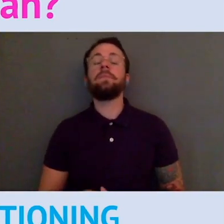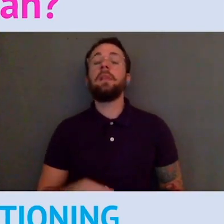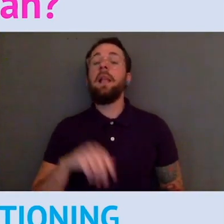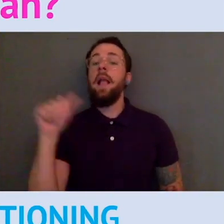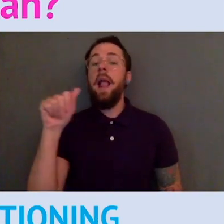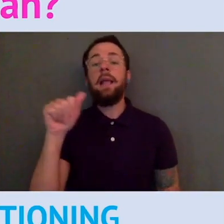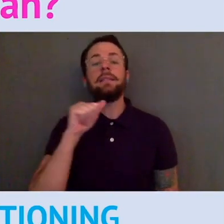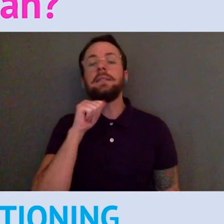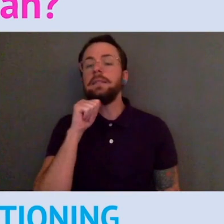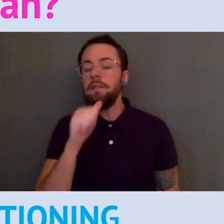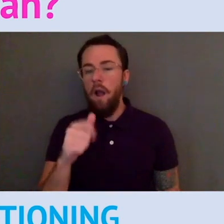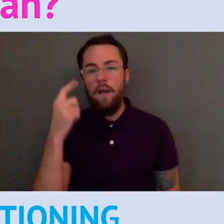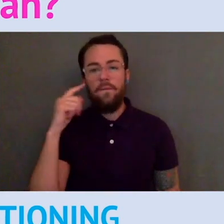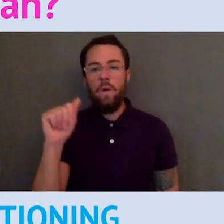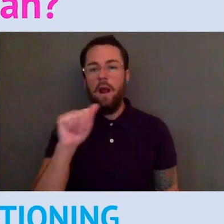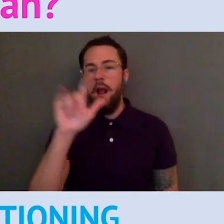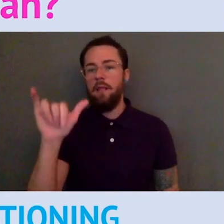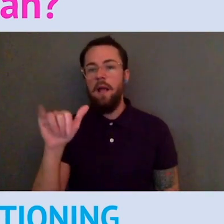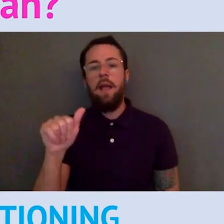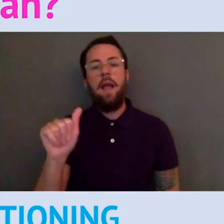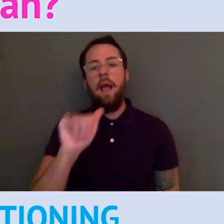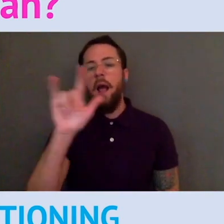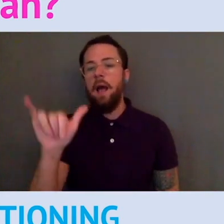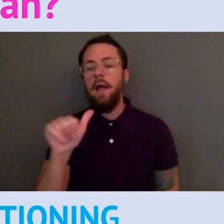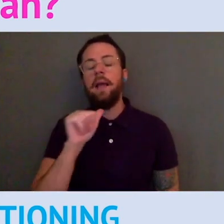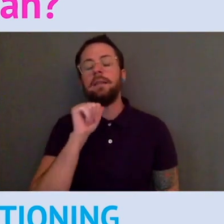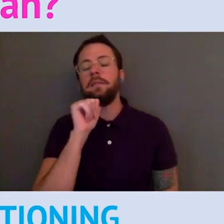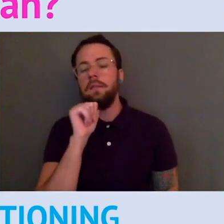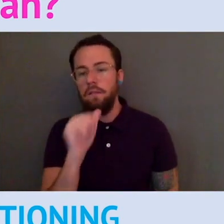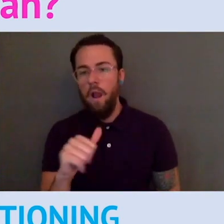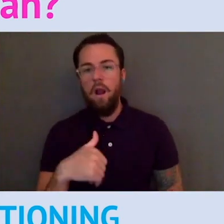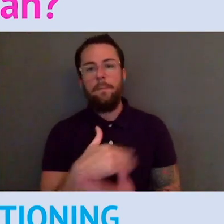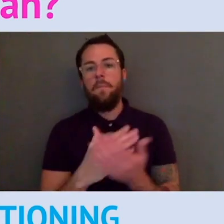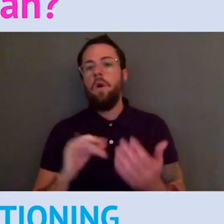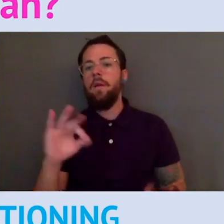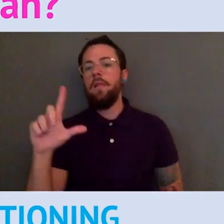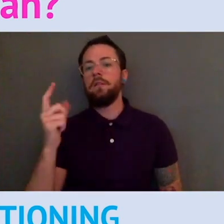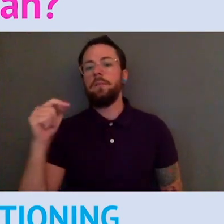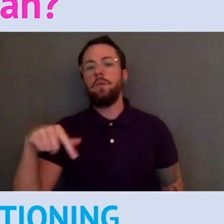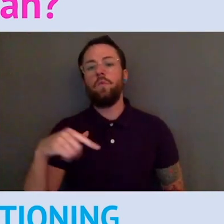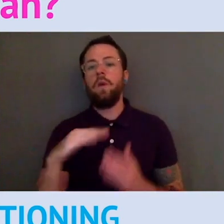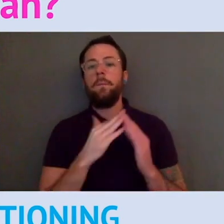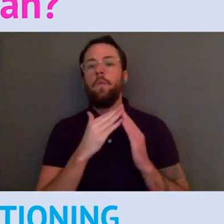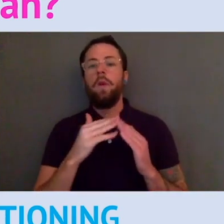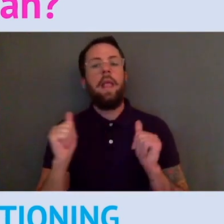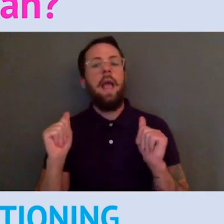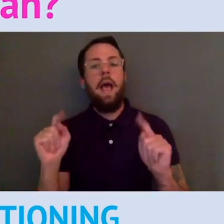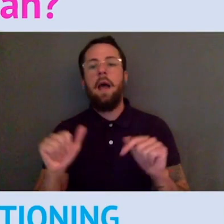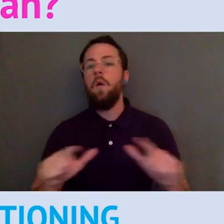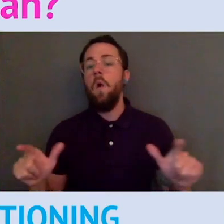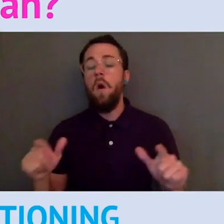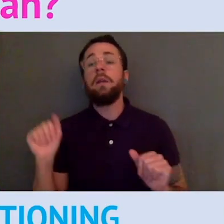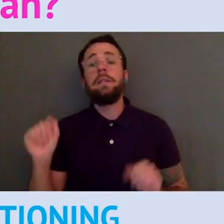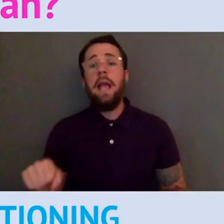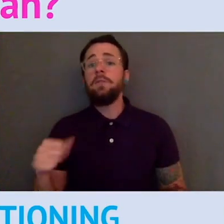in sex but it's not something that is at the forefront of their identity. A does not mean ally.